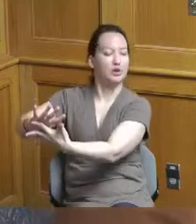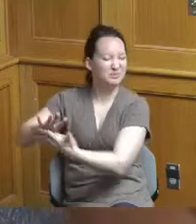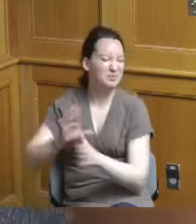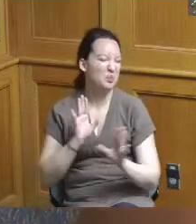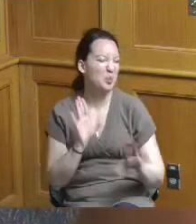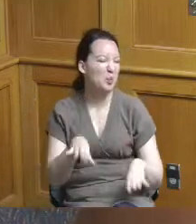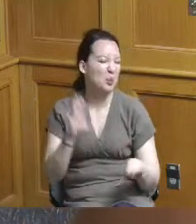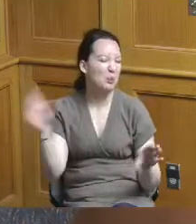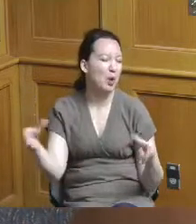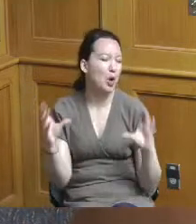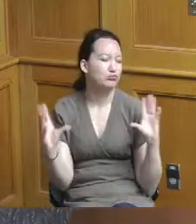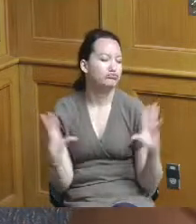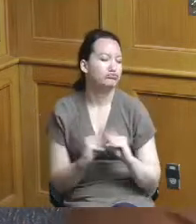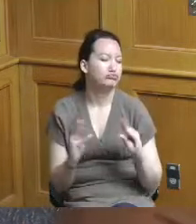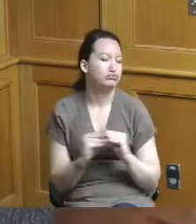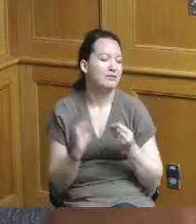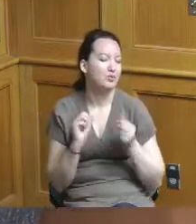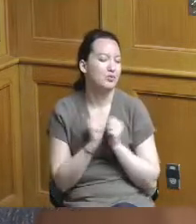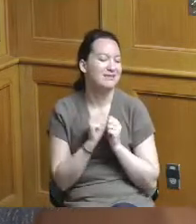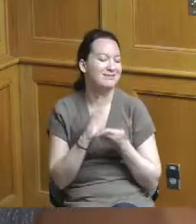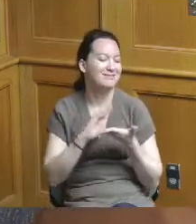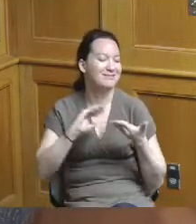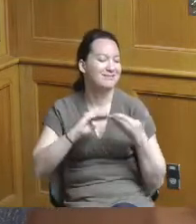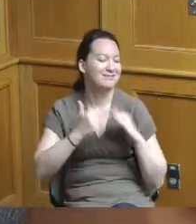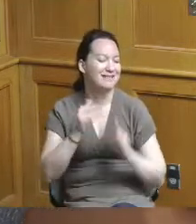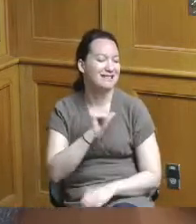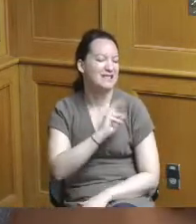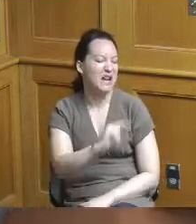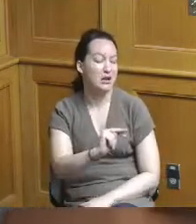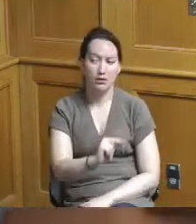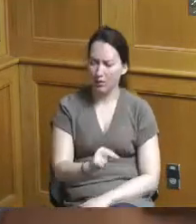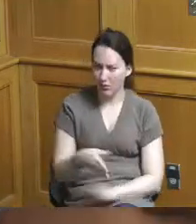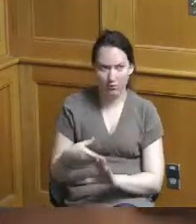let's get together with the city well before we get together with the city we need to have